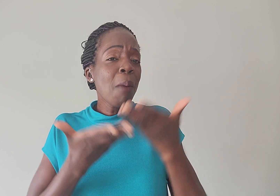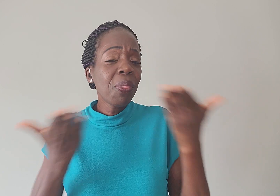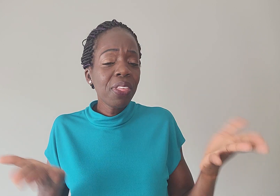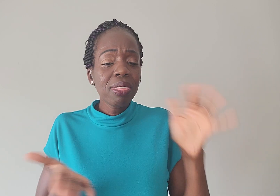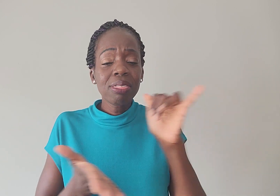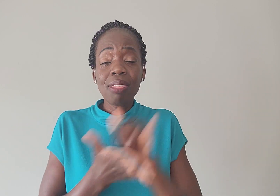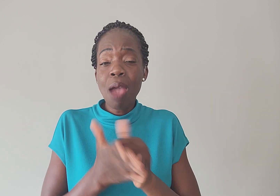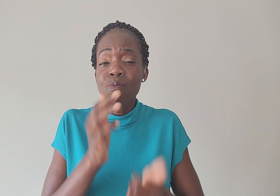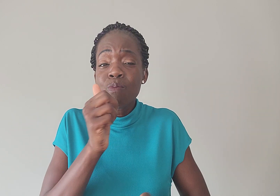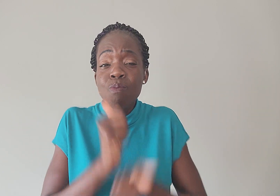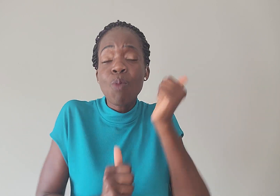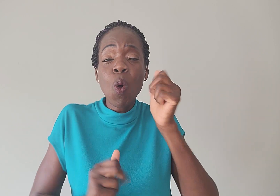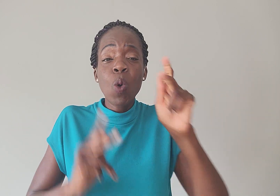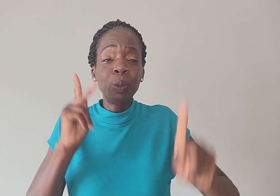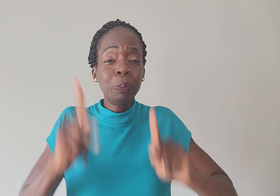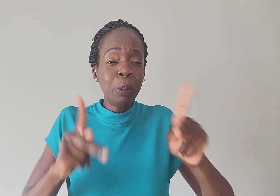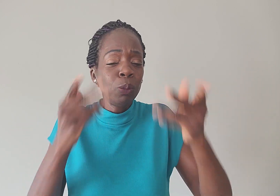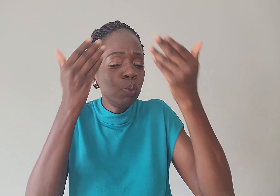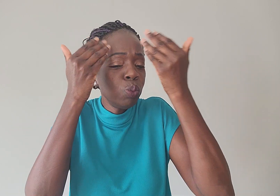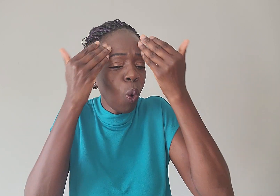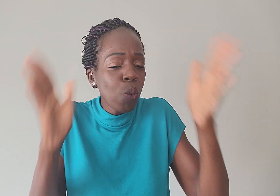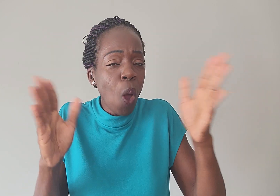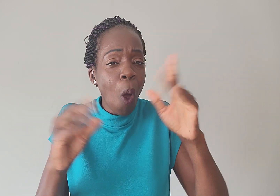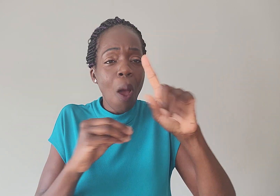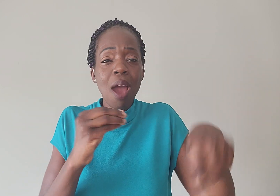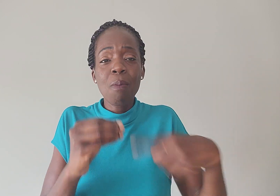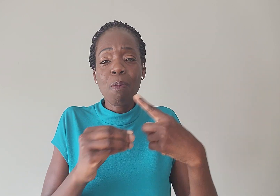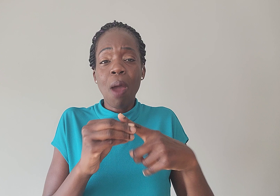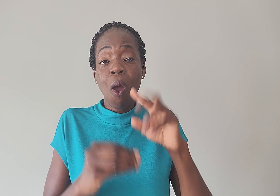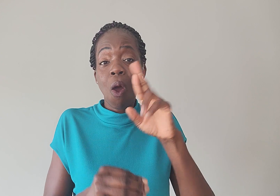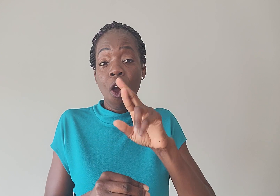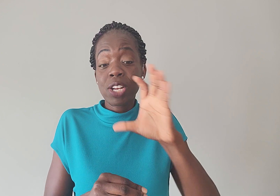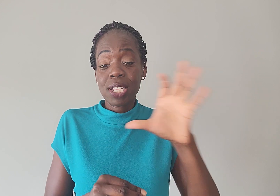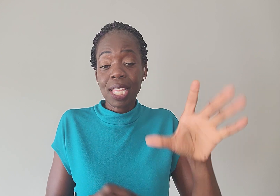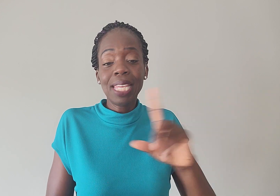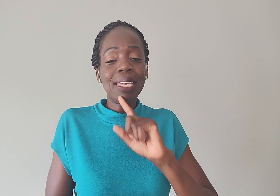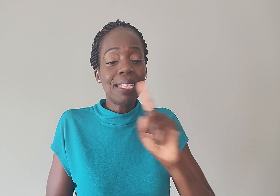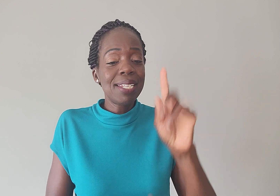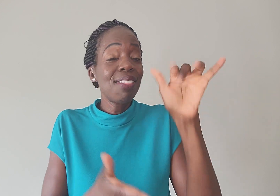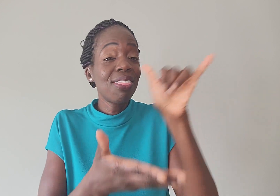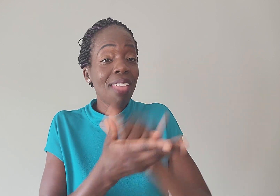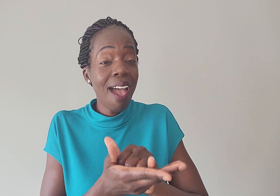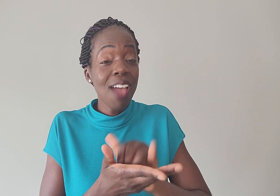Something that most people don’t know about RCC is that